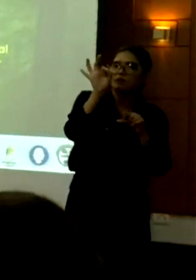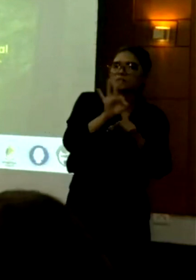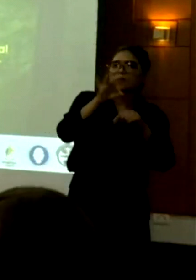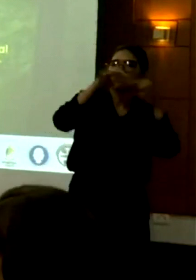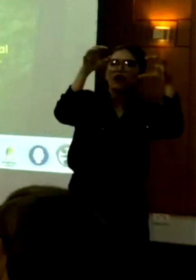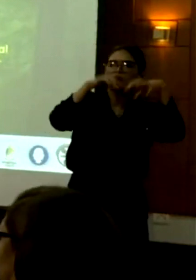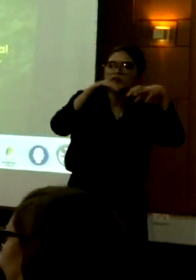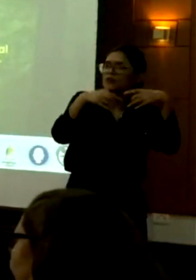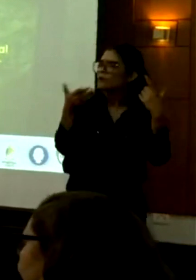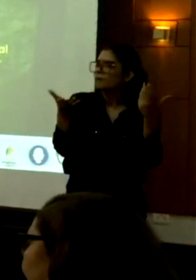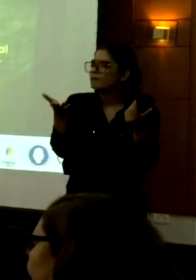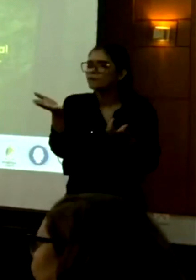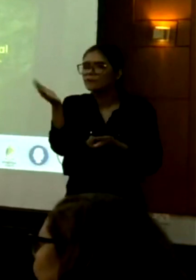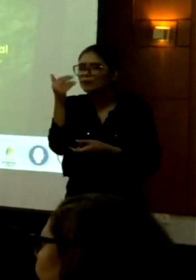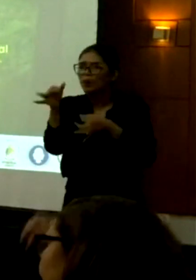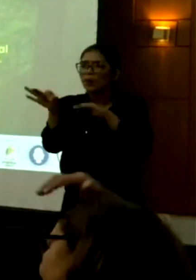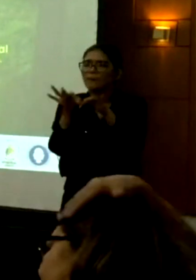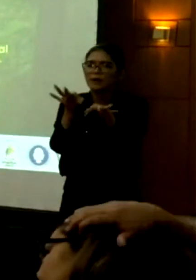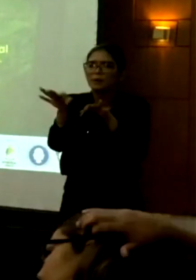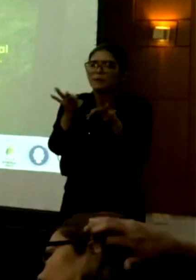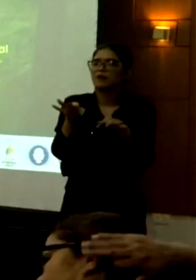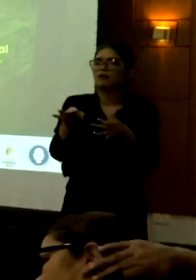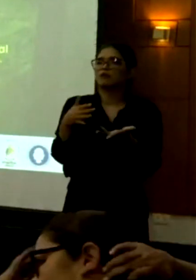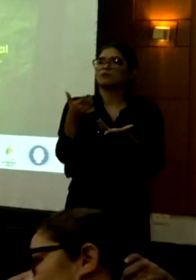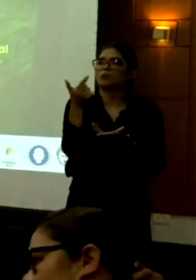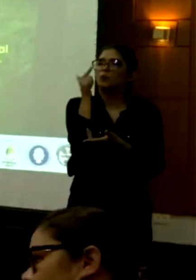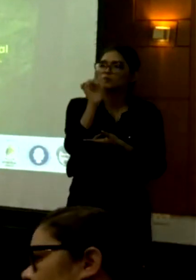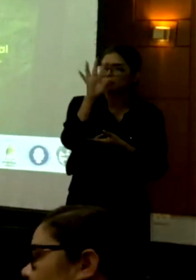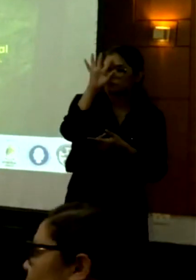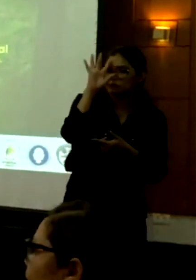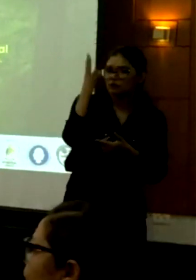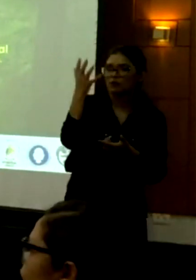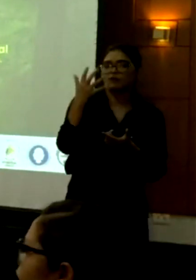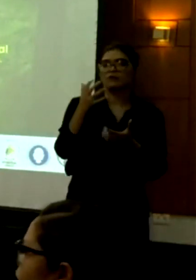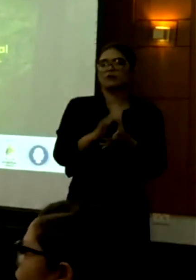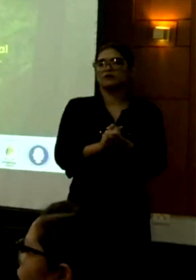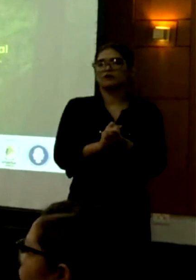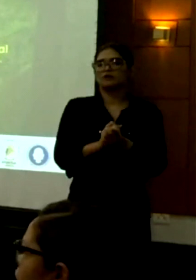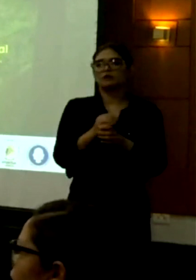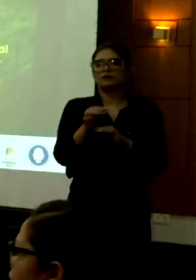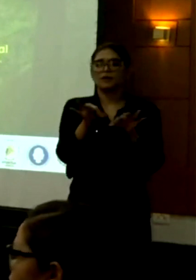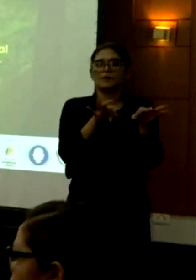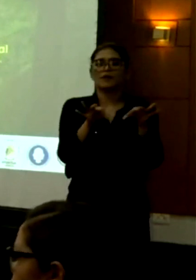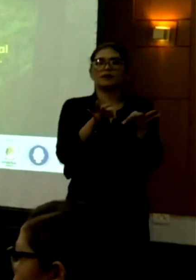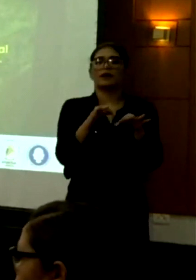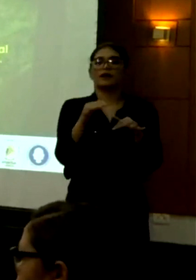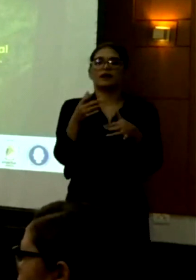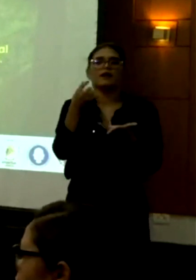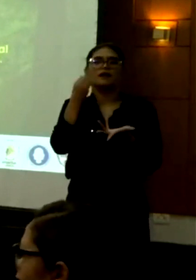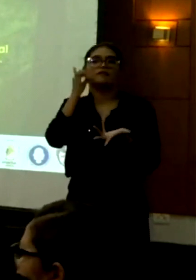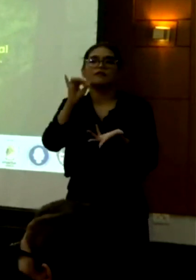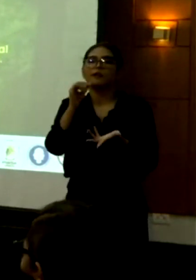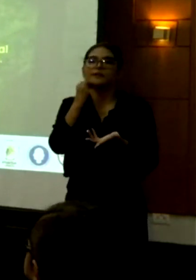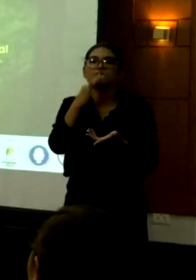do something to face this , and it is up to the public authorities to access this knowledge, right,